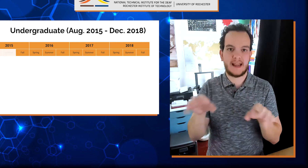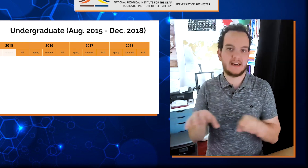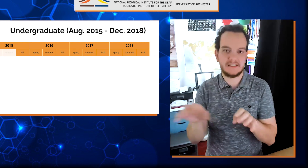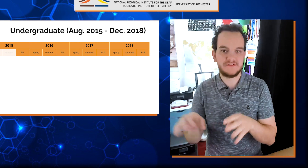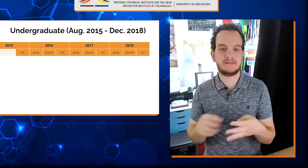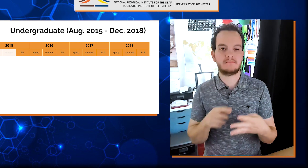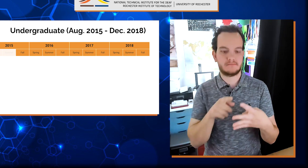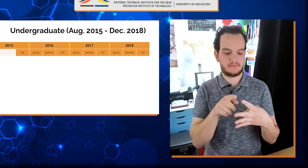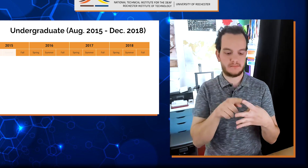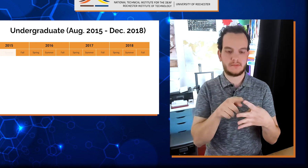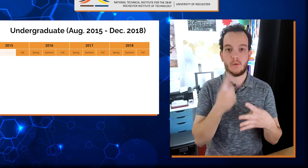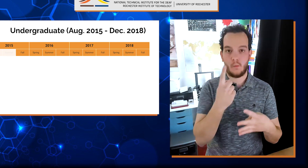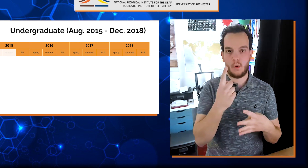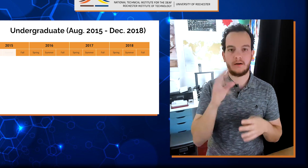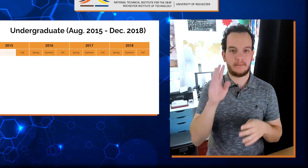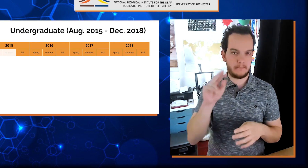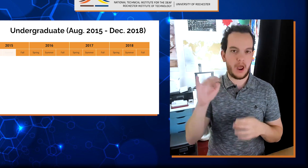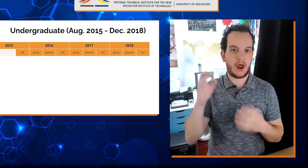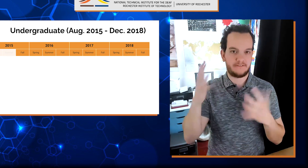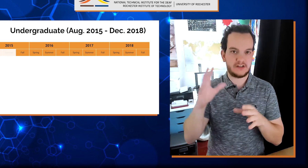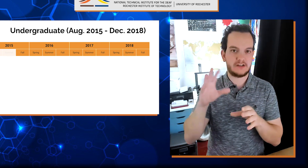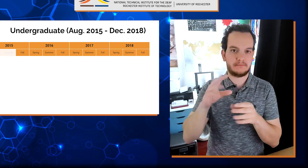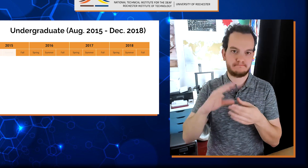I was involved in four main different activities.